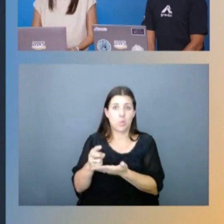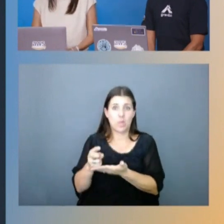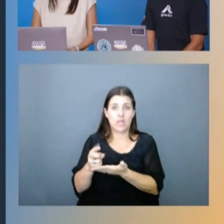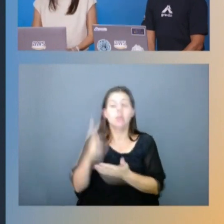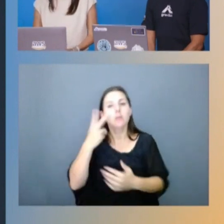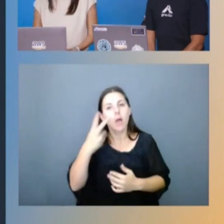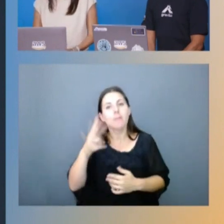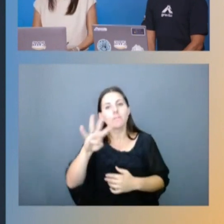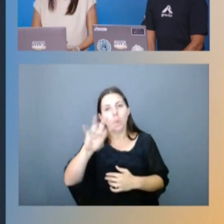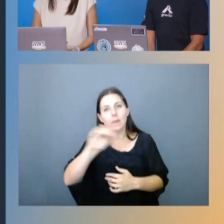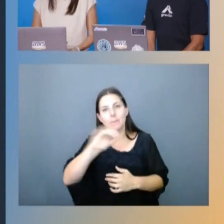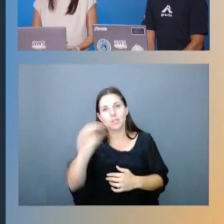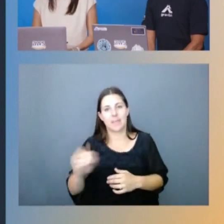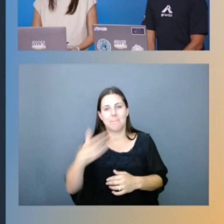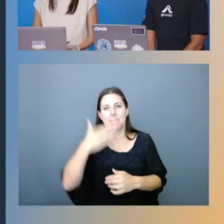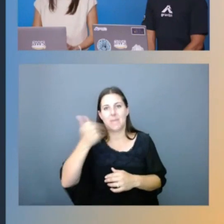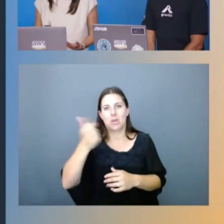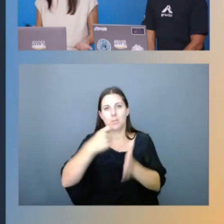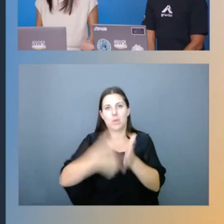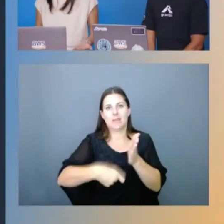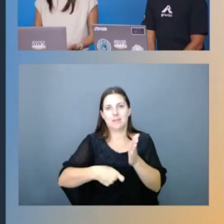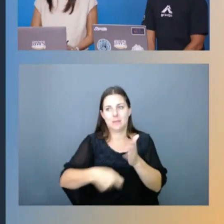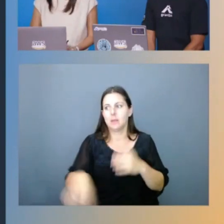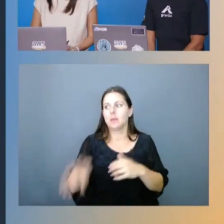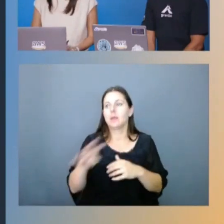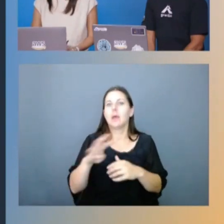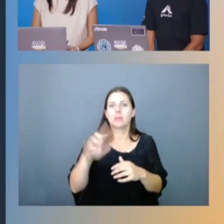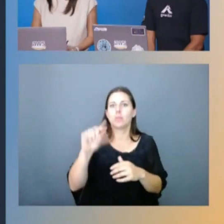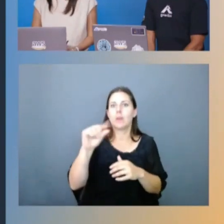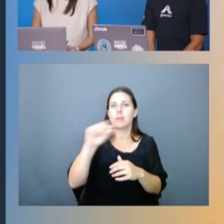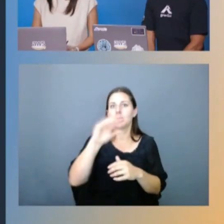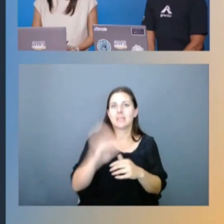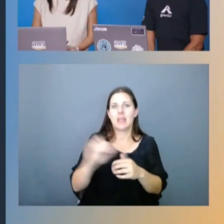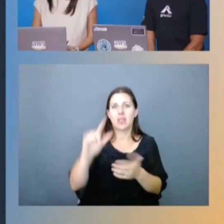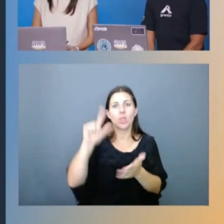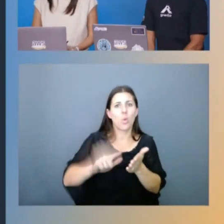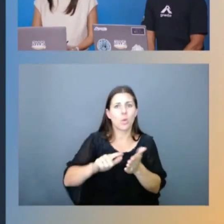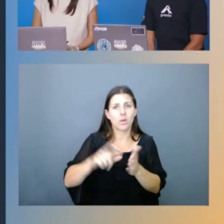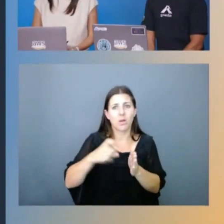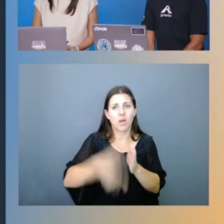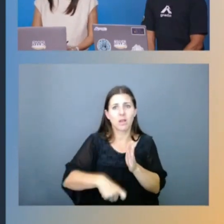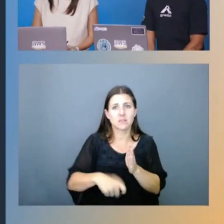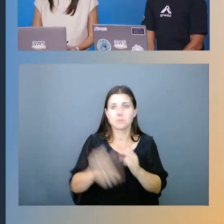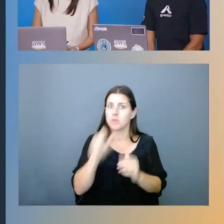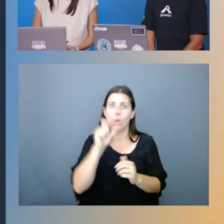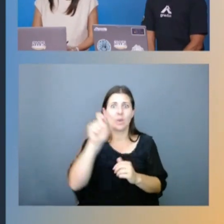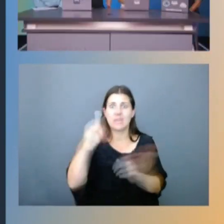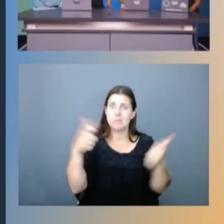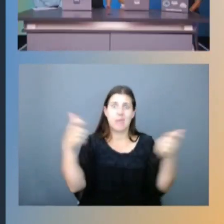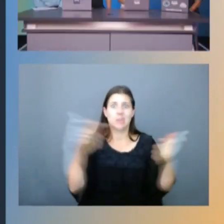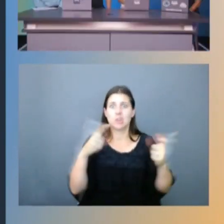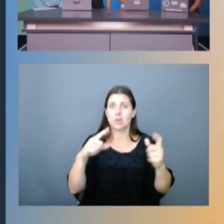with 20% lower costs without any major code changes. And what are we doing in the partner ecosystem